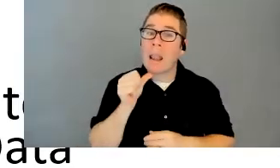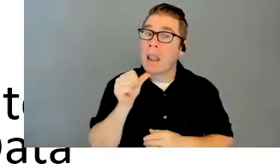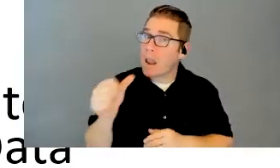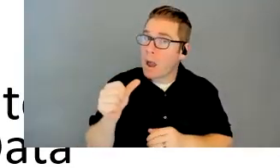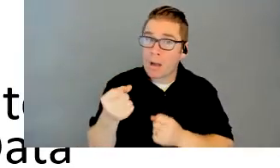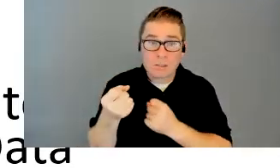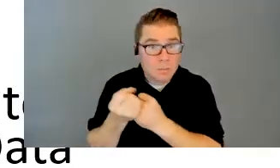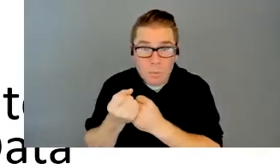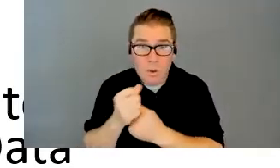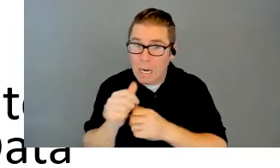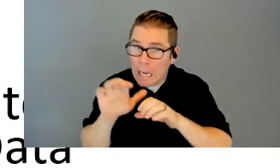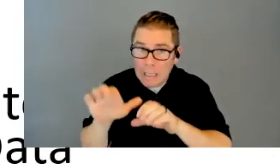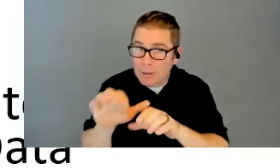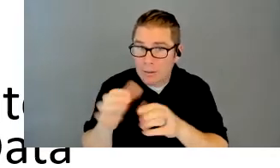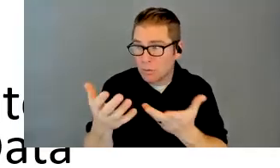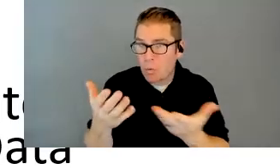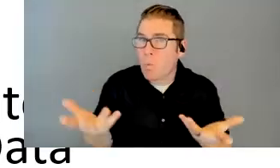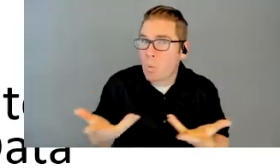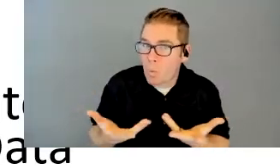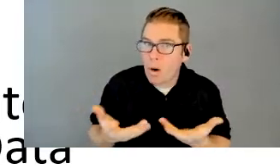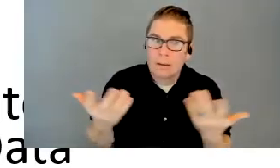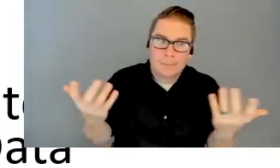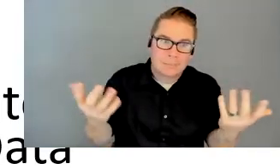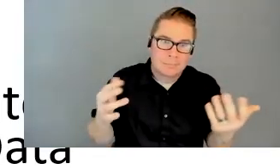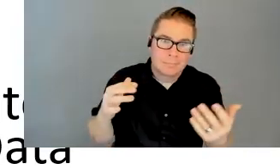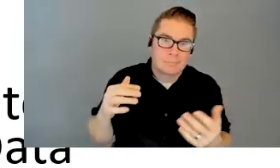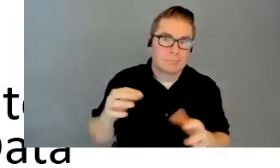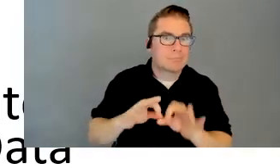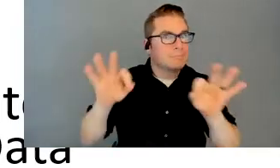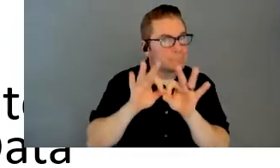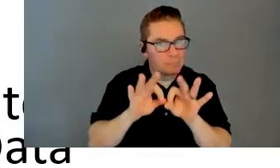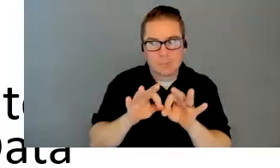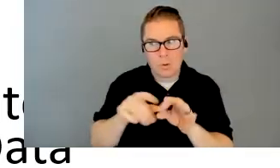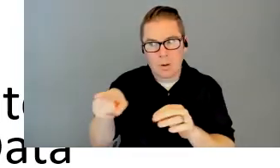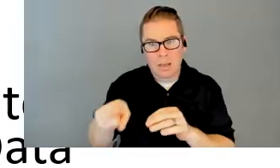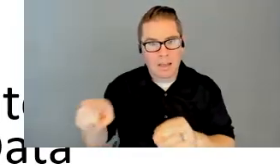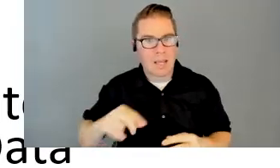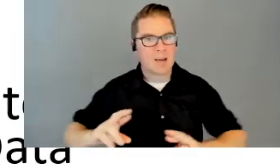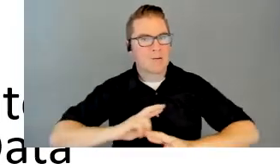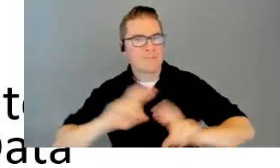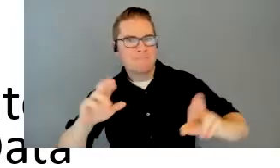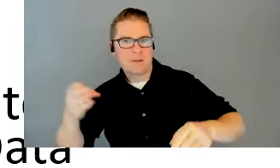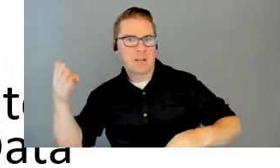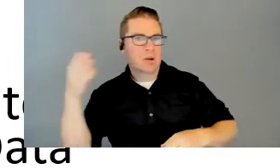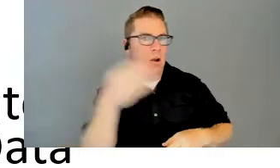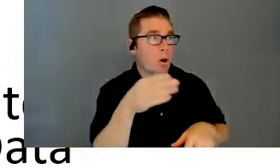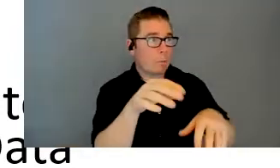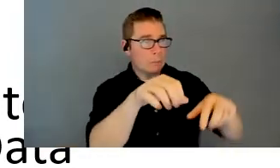So I'll let Mary Ann and Sean comment on this because I can see it both on their faces. So soft people.